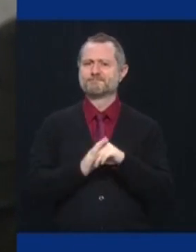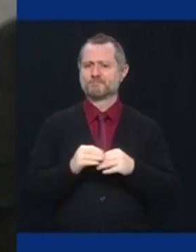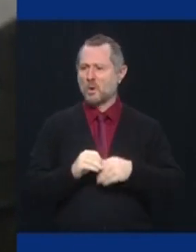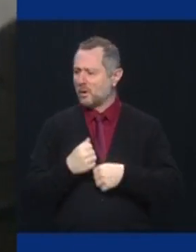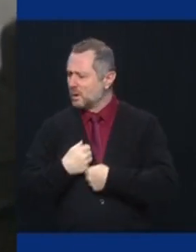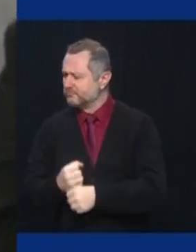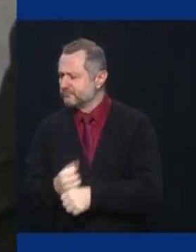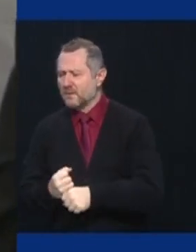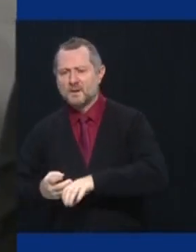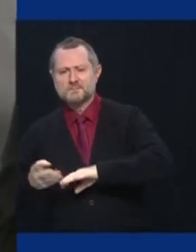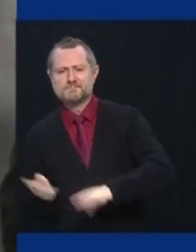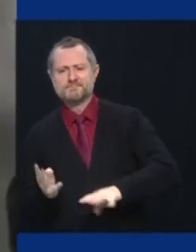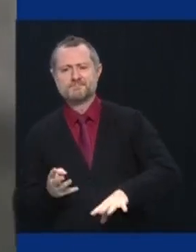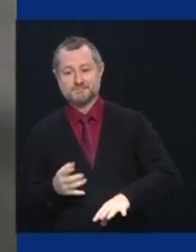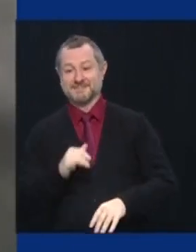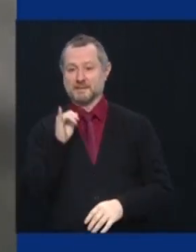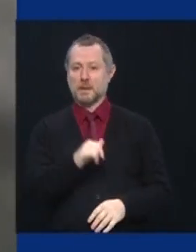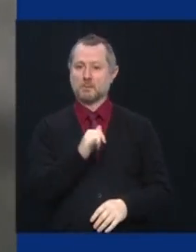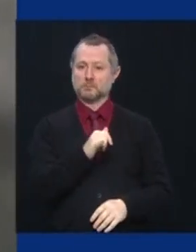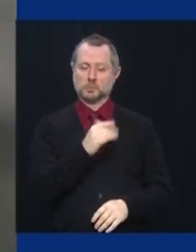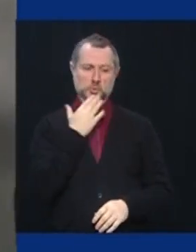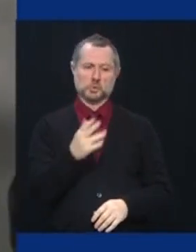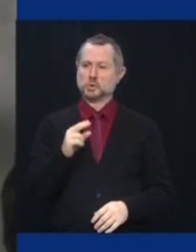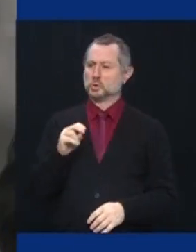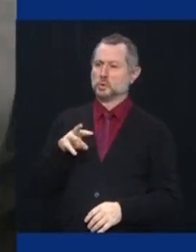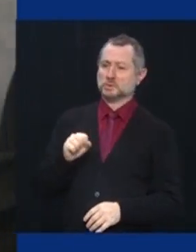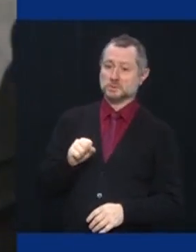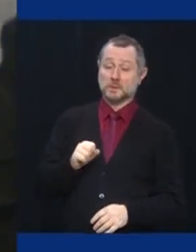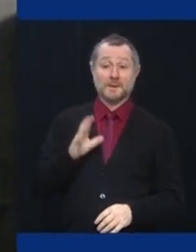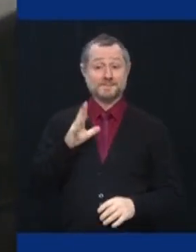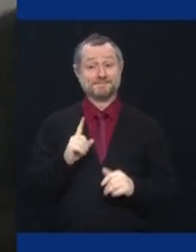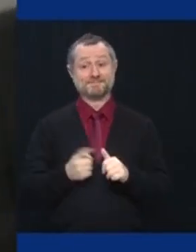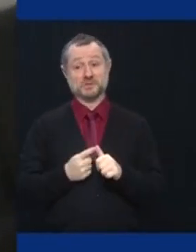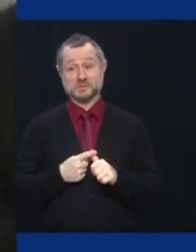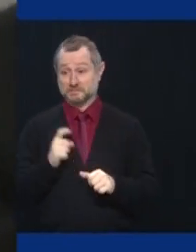AND THAT'S TAKING TIME. BIDEN ADMINISTRATION, GOD THANK,